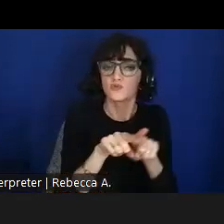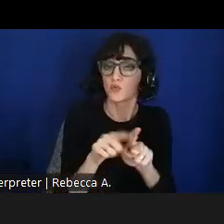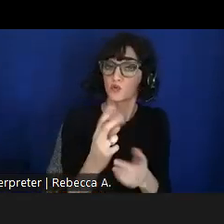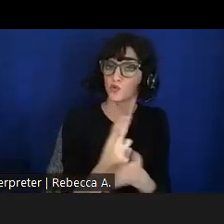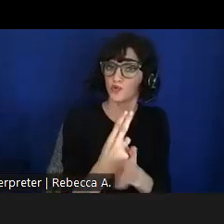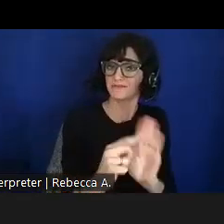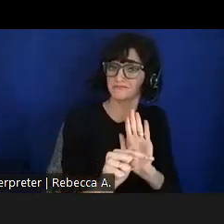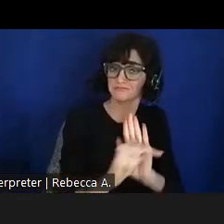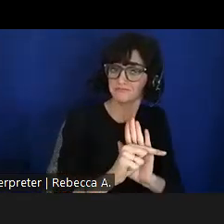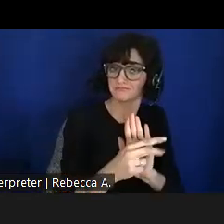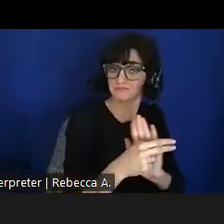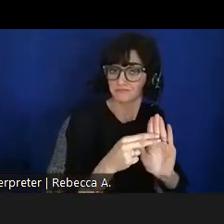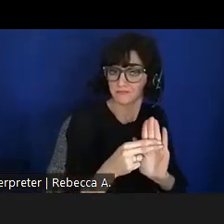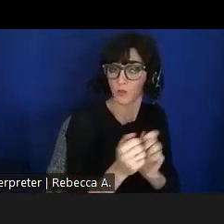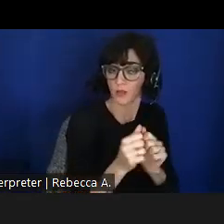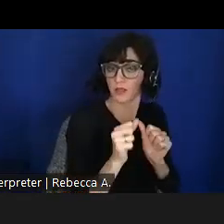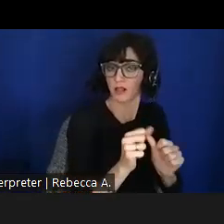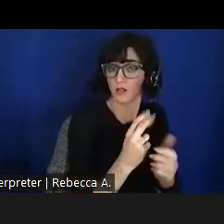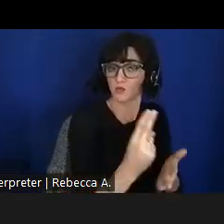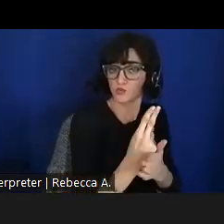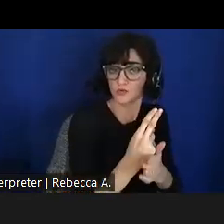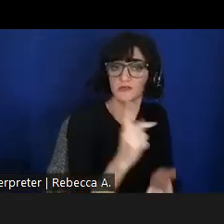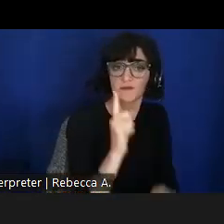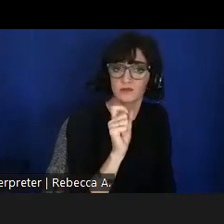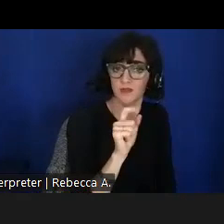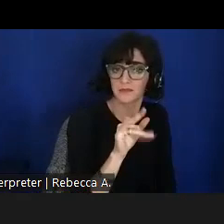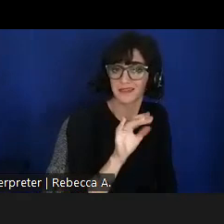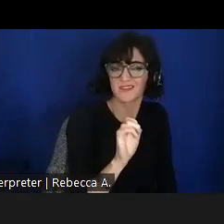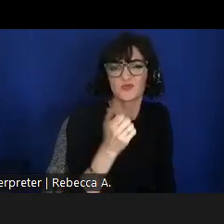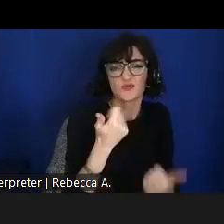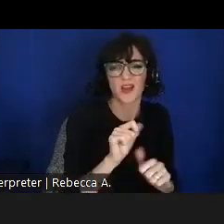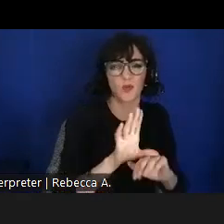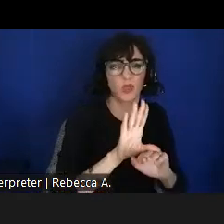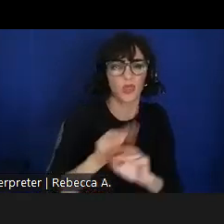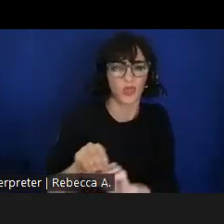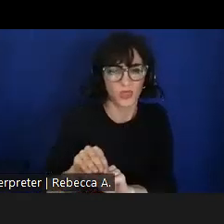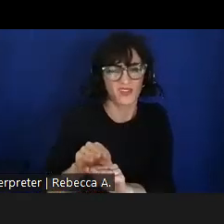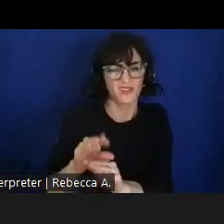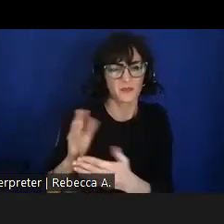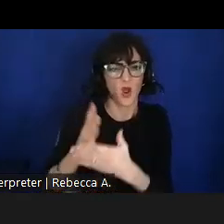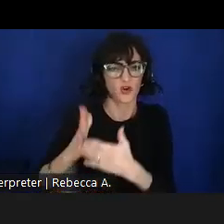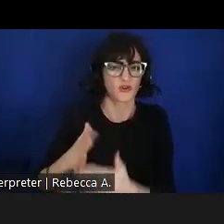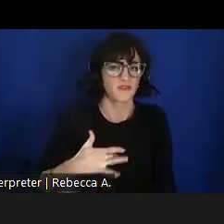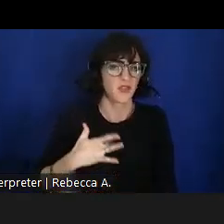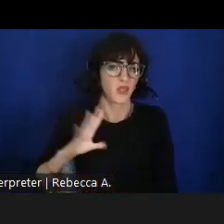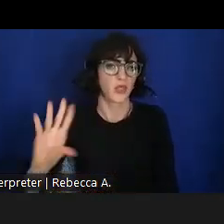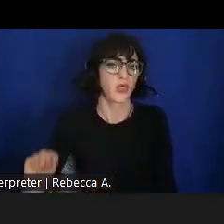their partner and